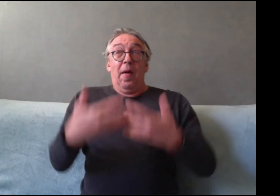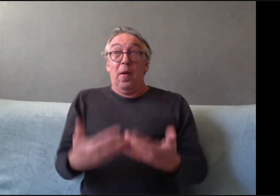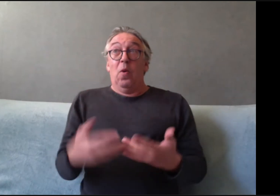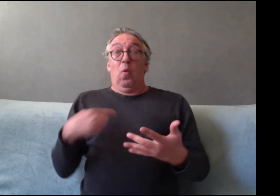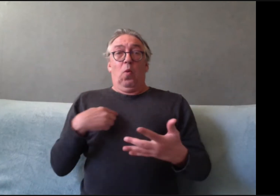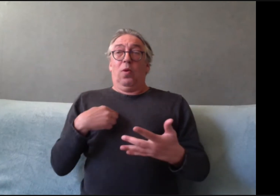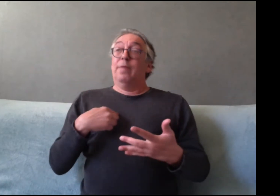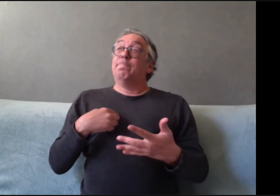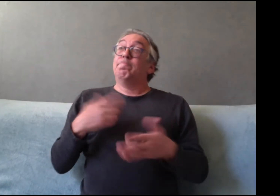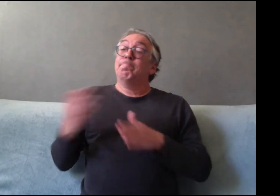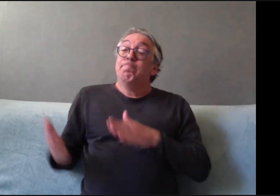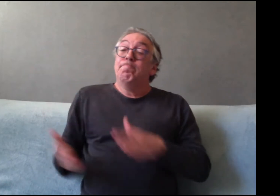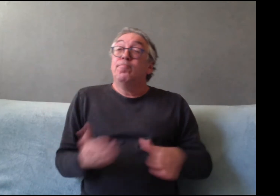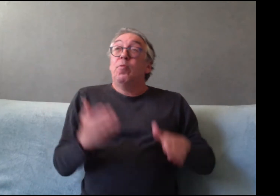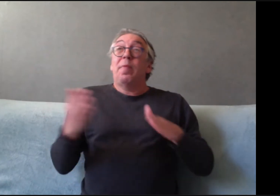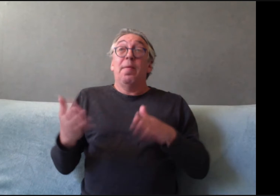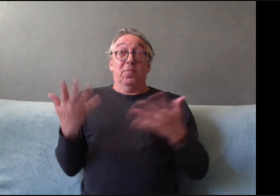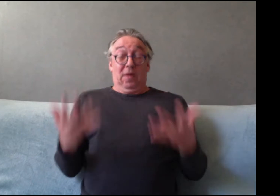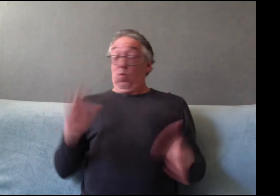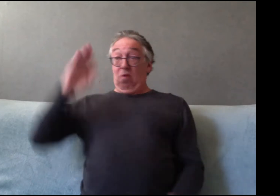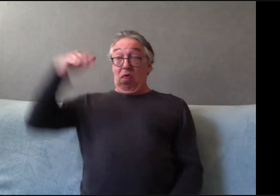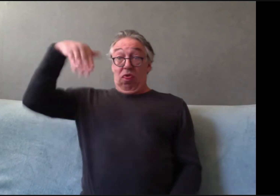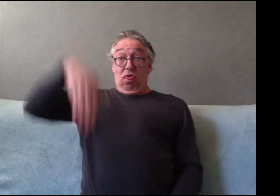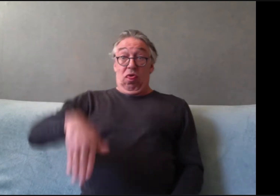that persons with disabilities aren't forgotten